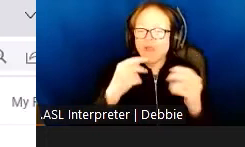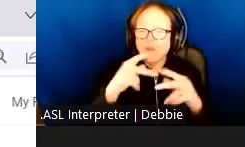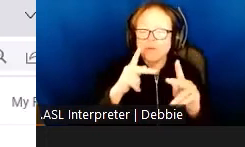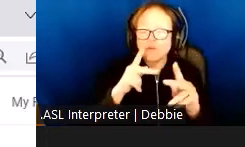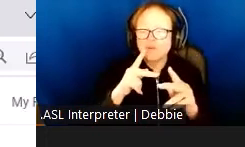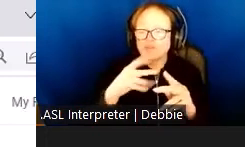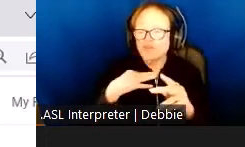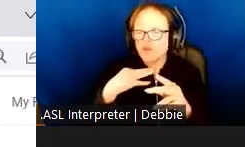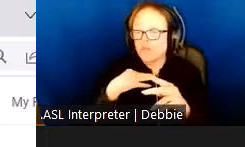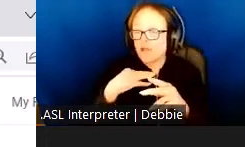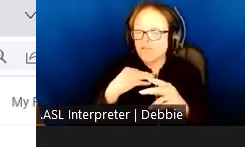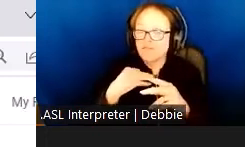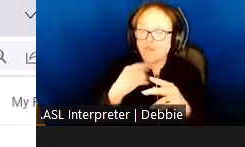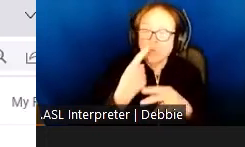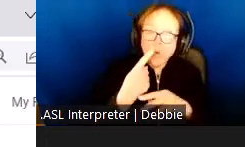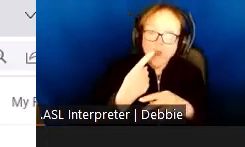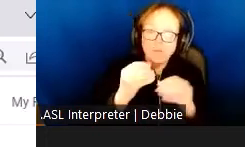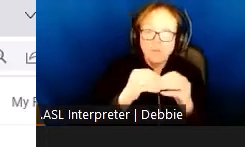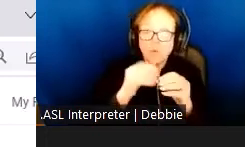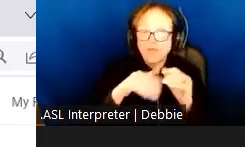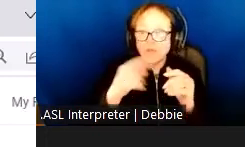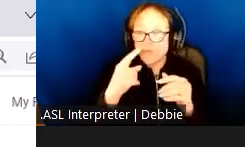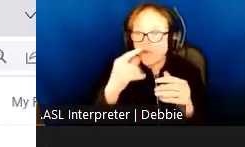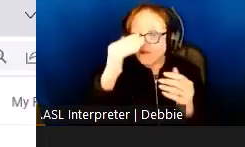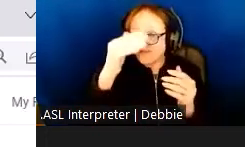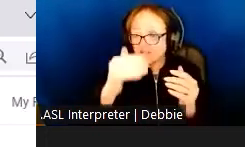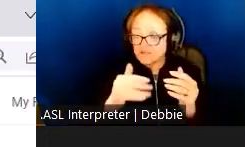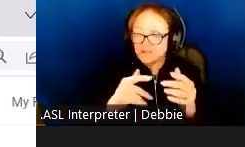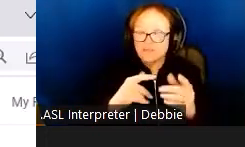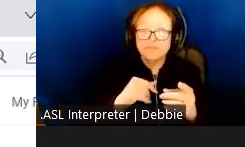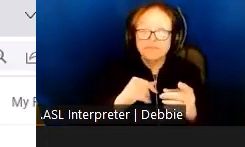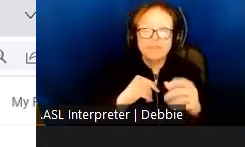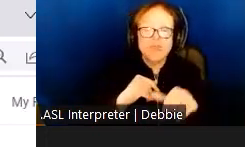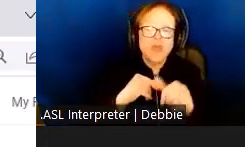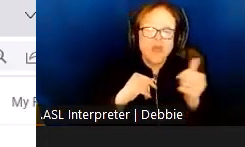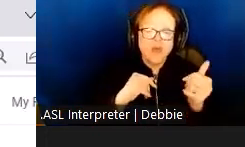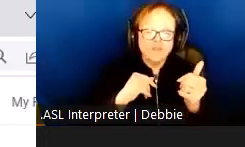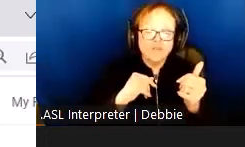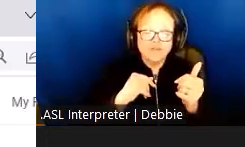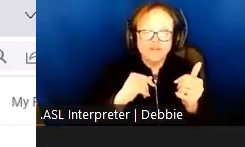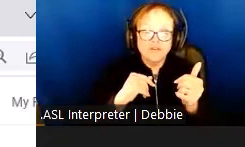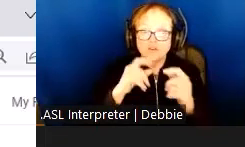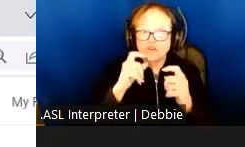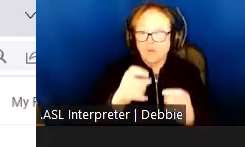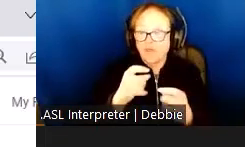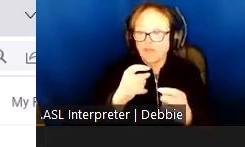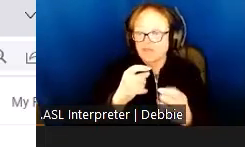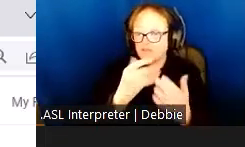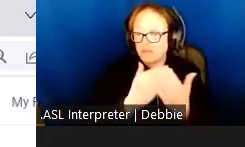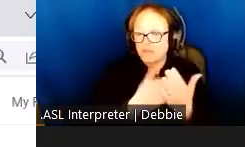at Mid Atlantic Arts. Other grant applications may also be listed on this page. Click the